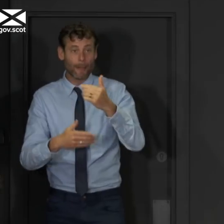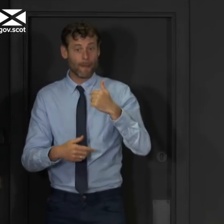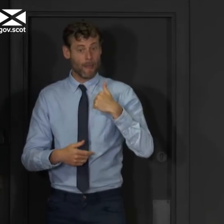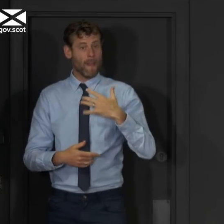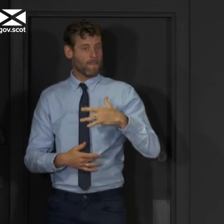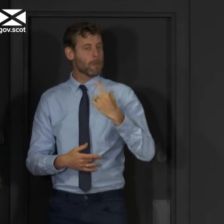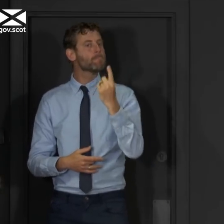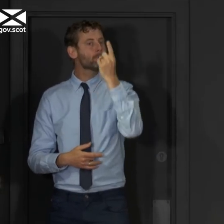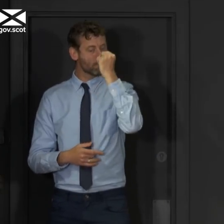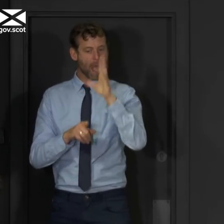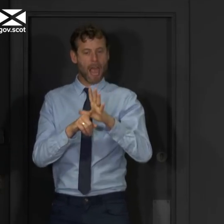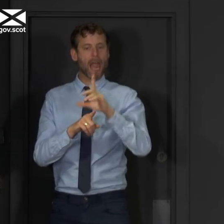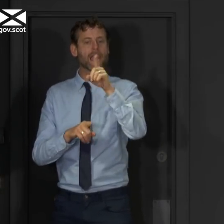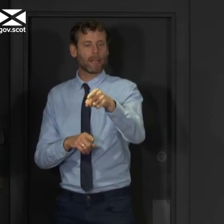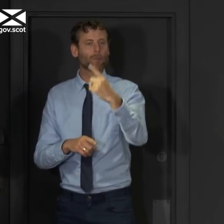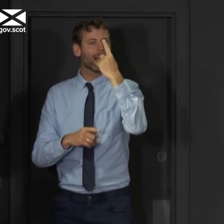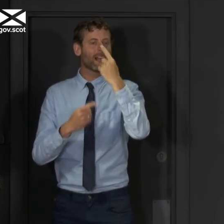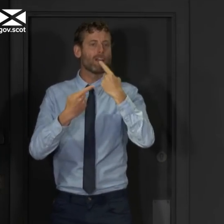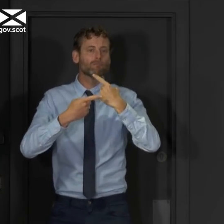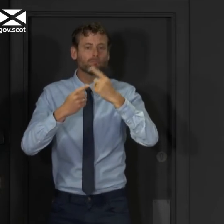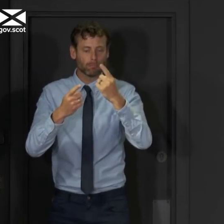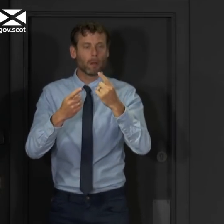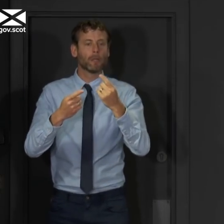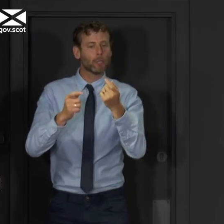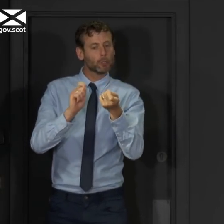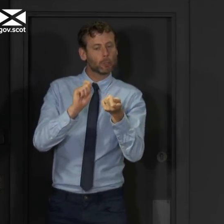important steps forward when we report on the review next week.